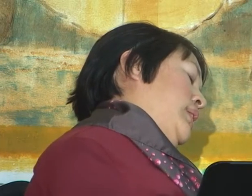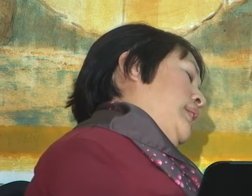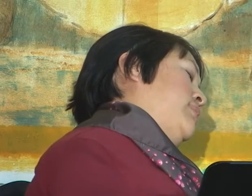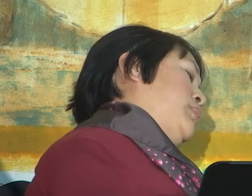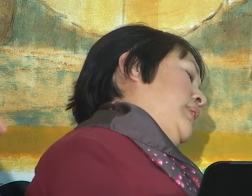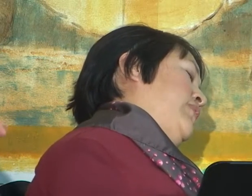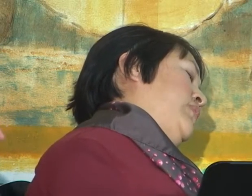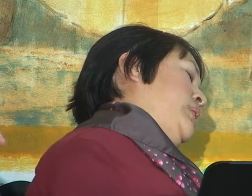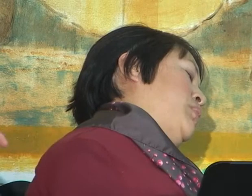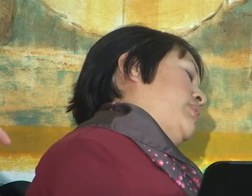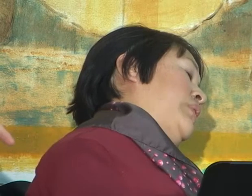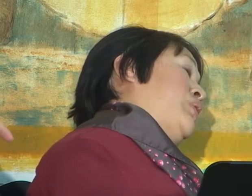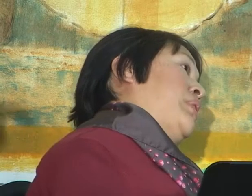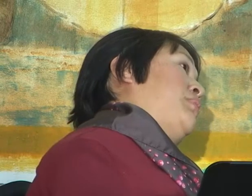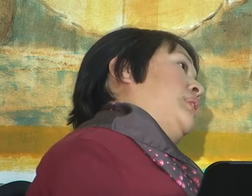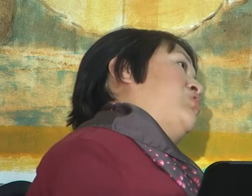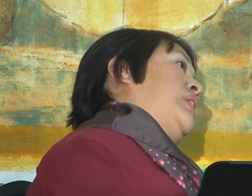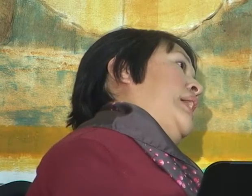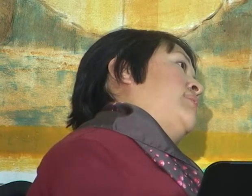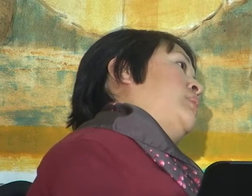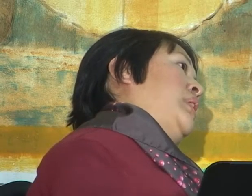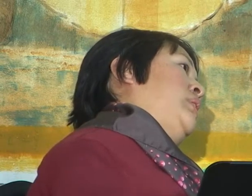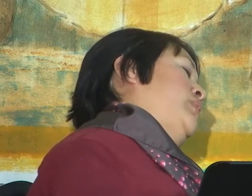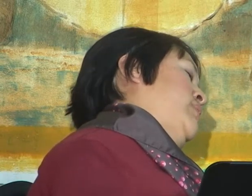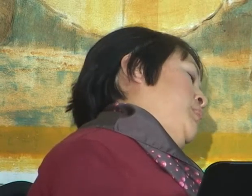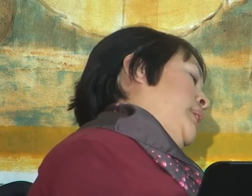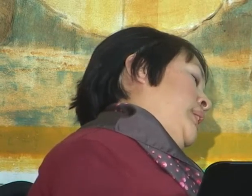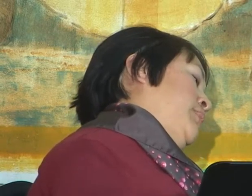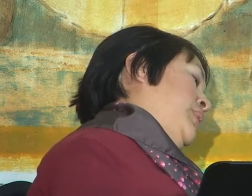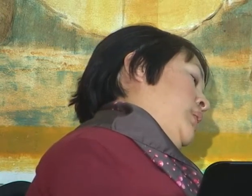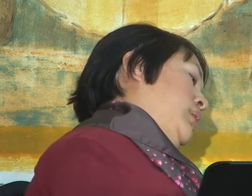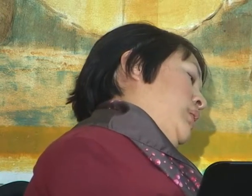an estimated 15% of the population has some kind of disability.